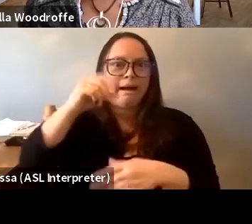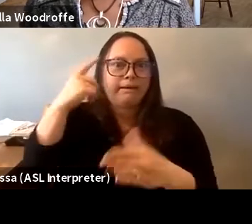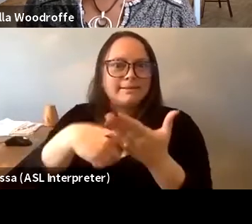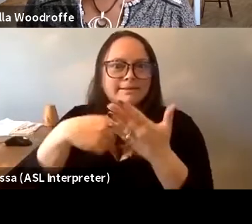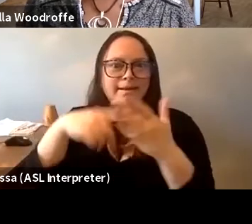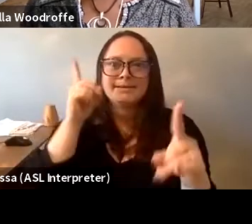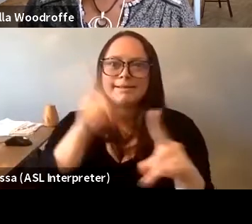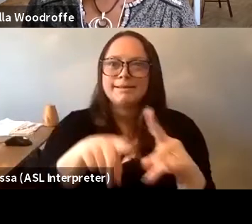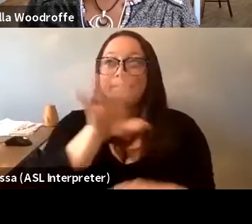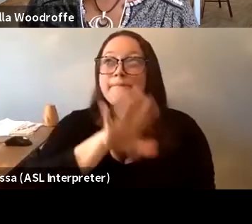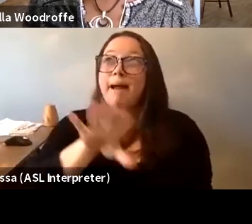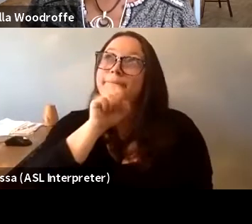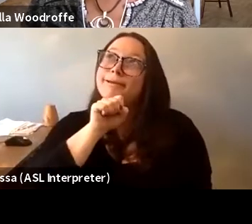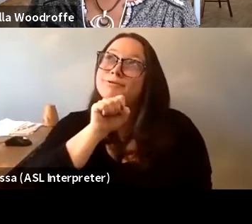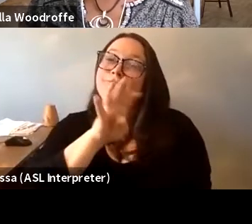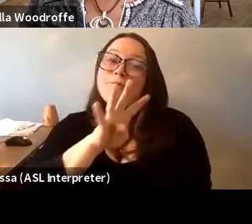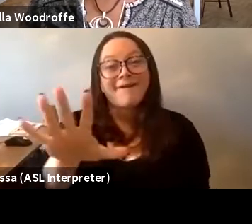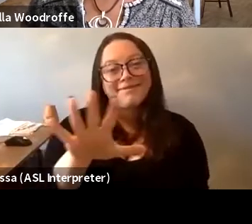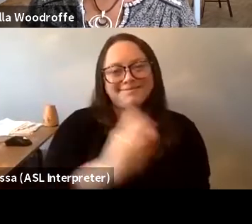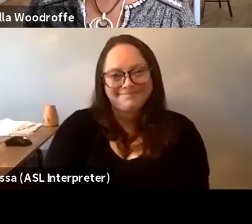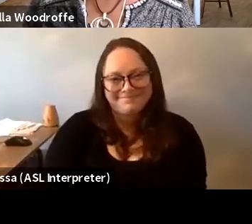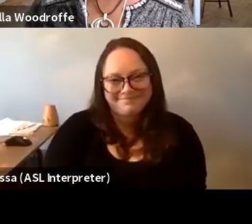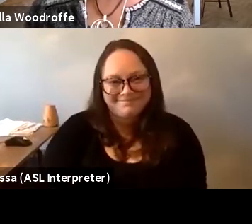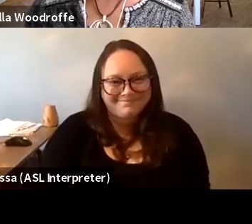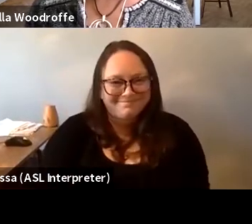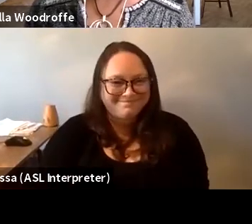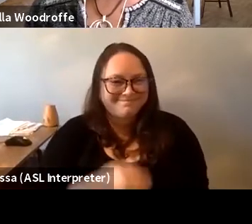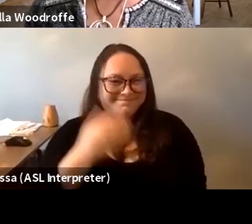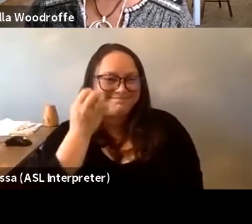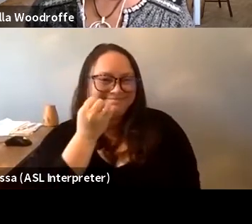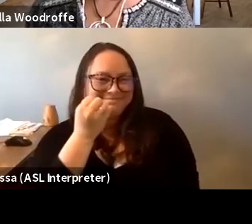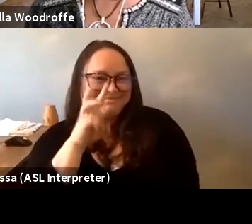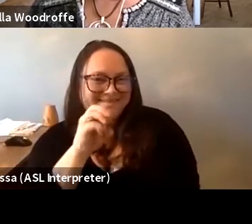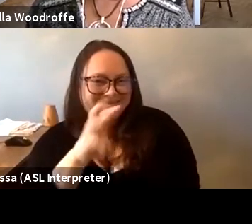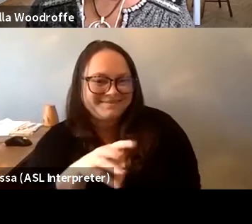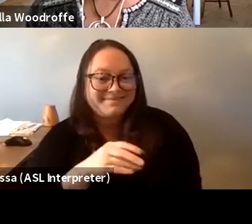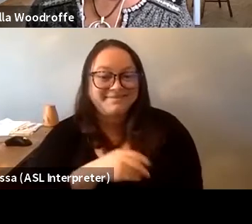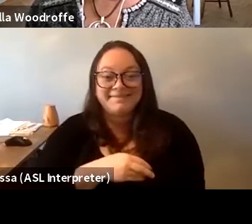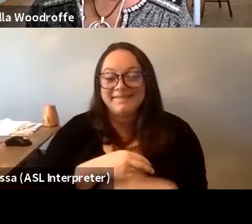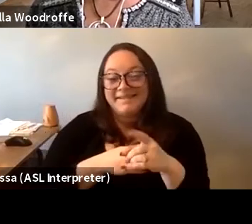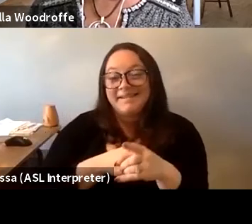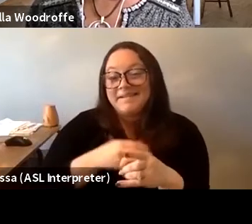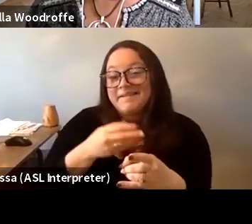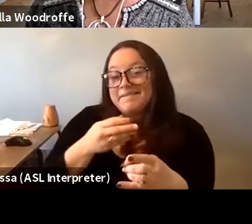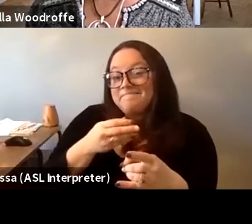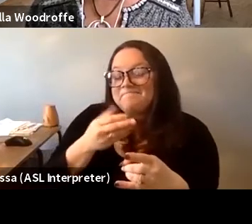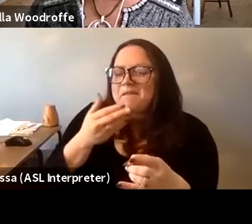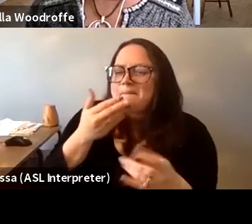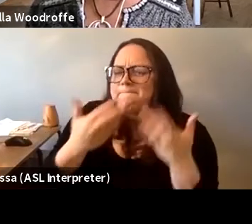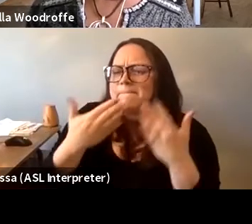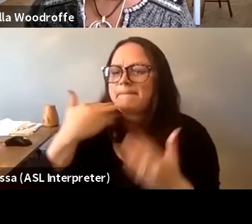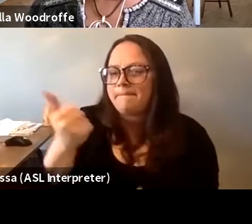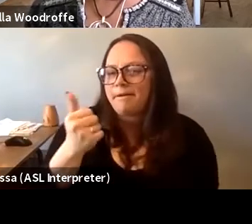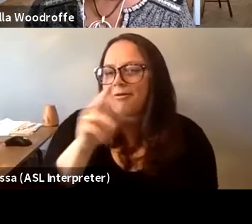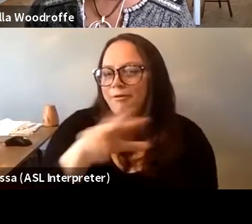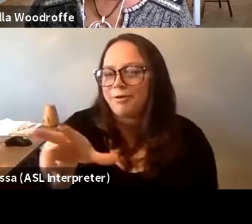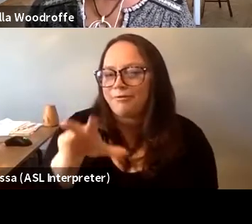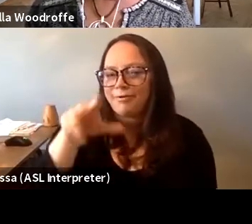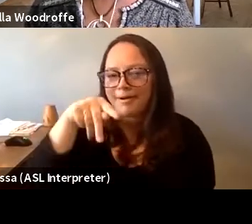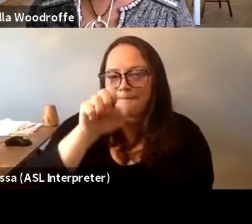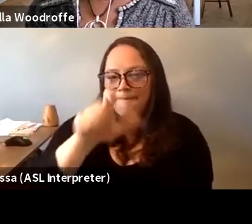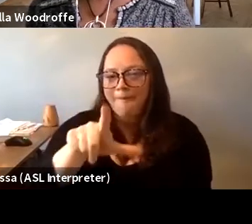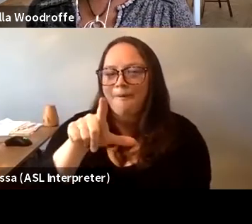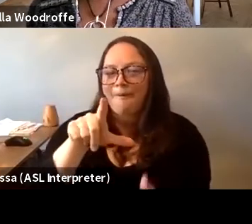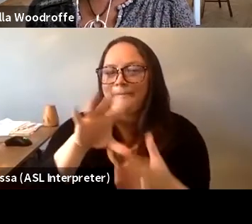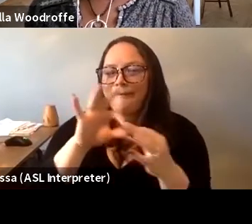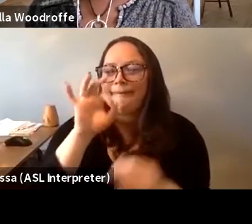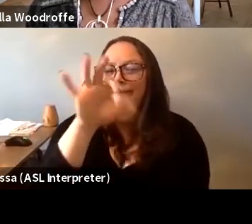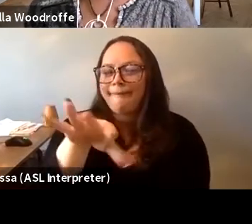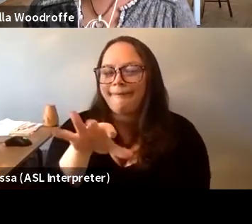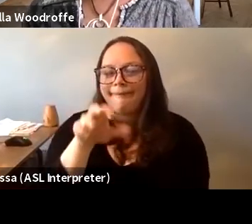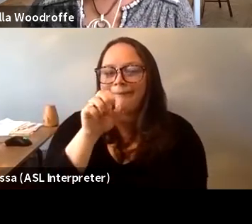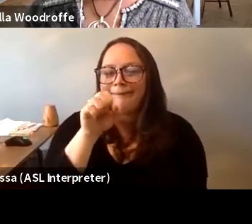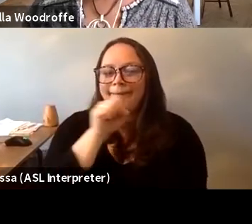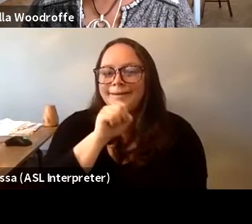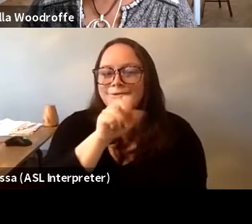Wow. You might have to make it 43. The